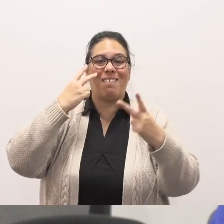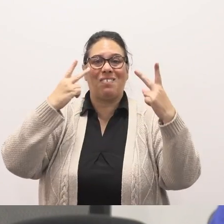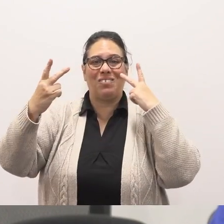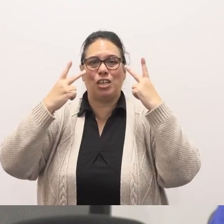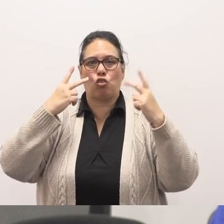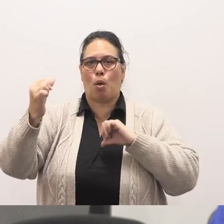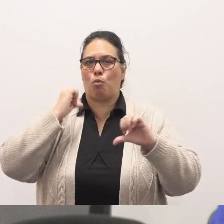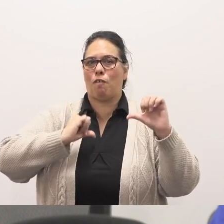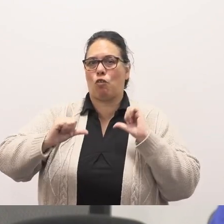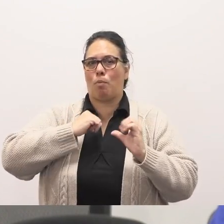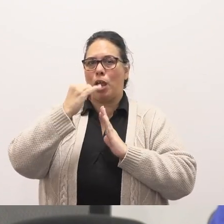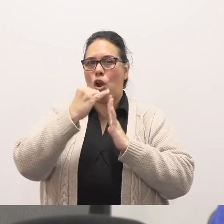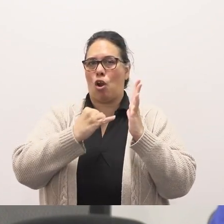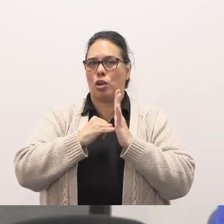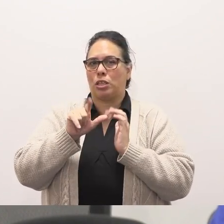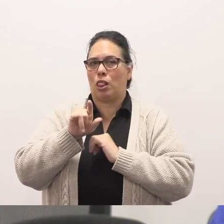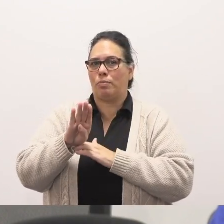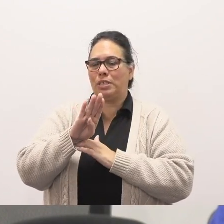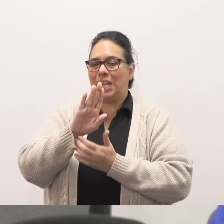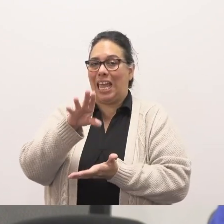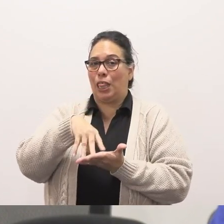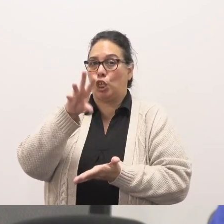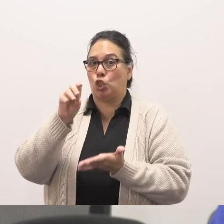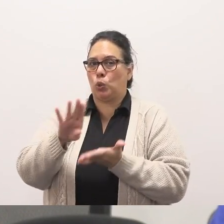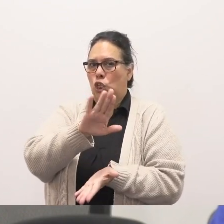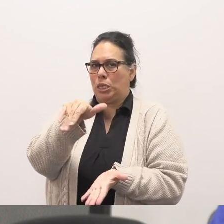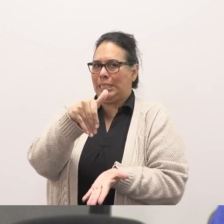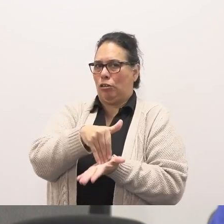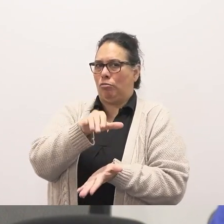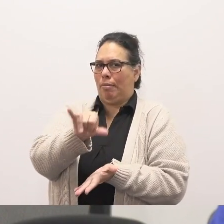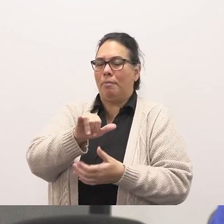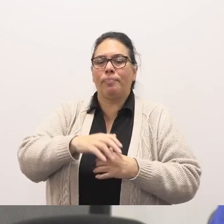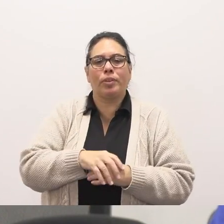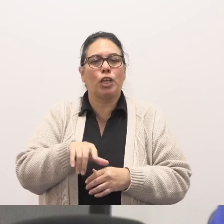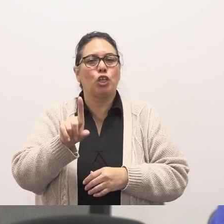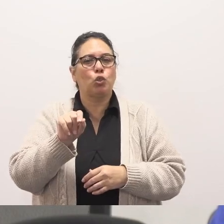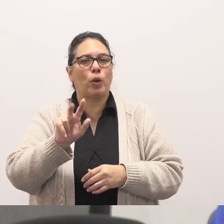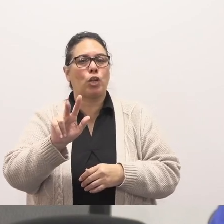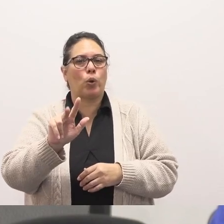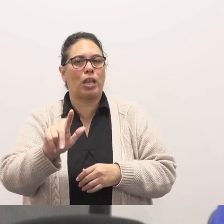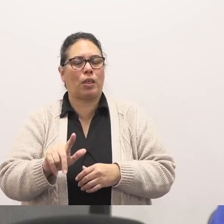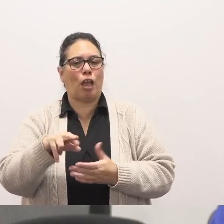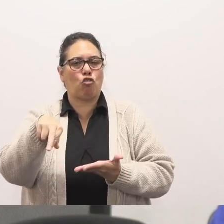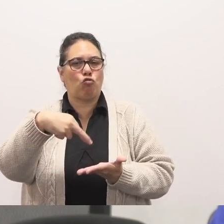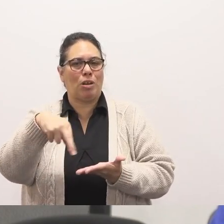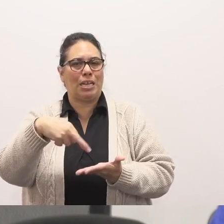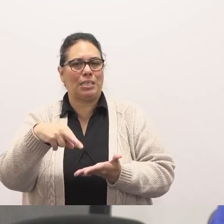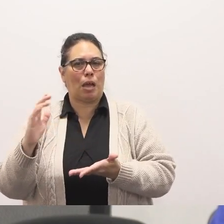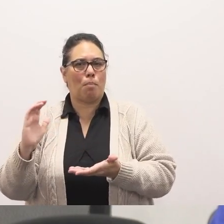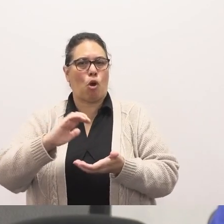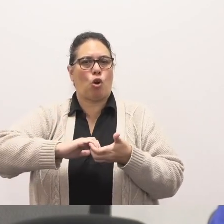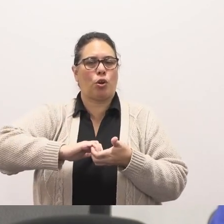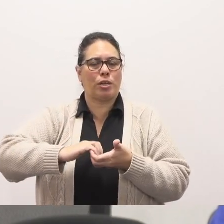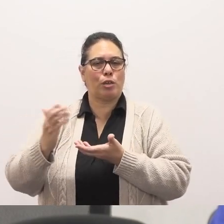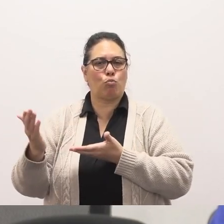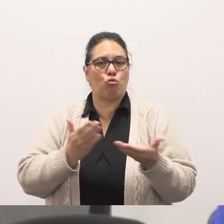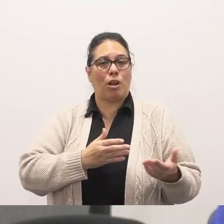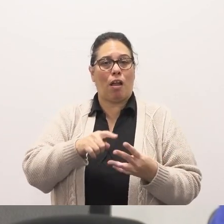with students being central to the effort. In 2023, Renaissance partnered with Long Beach Walls to bring four murals to our campus.